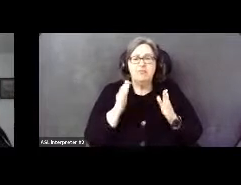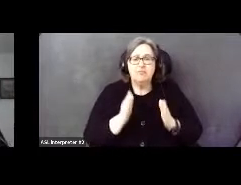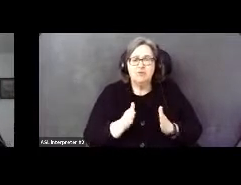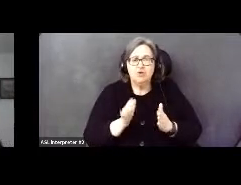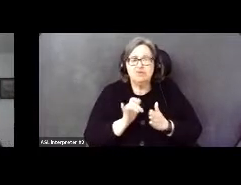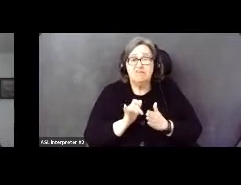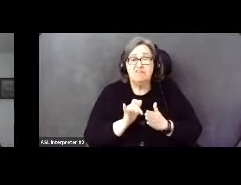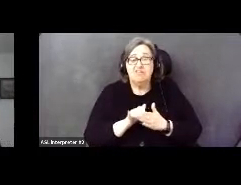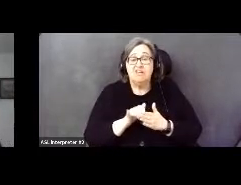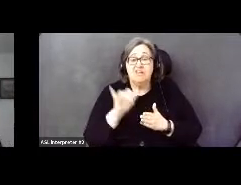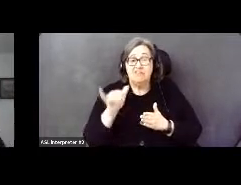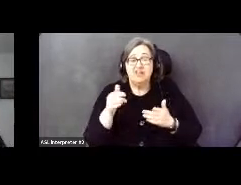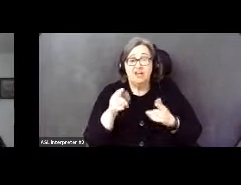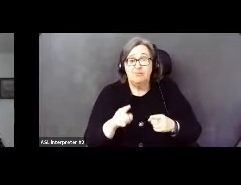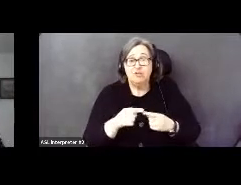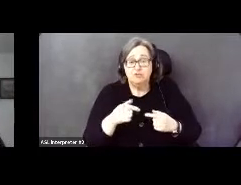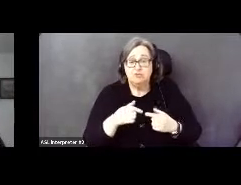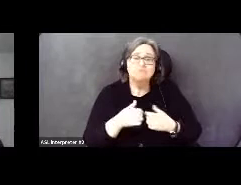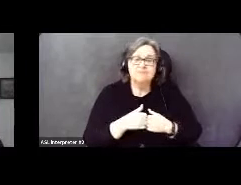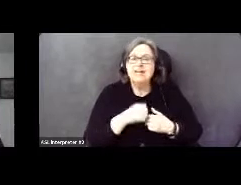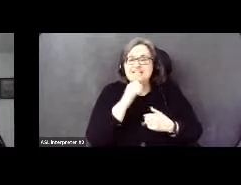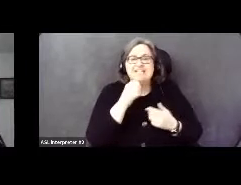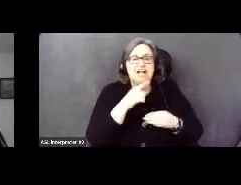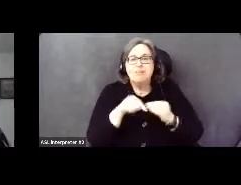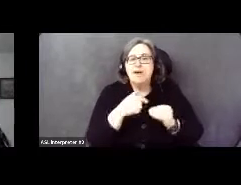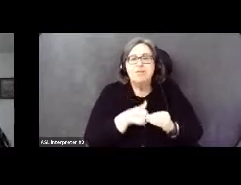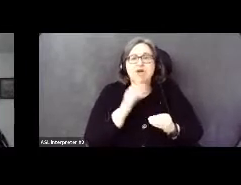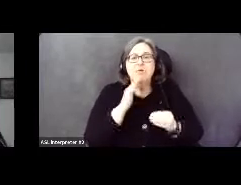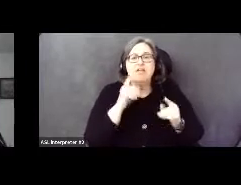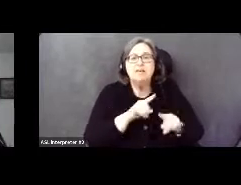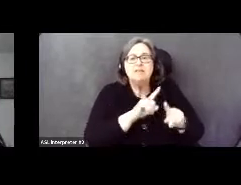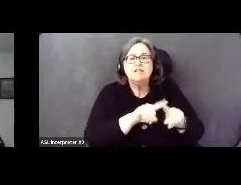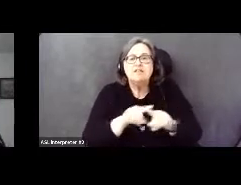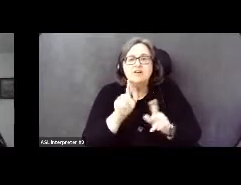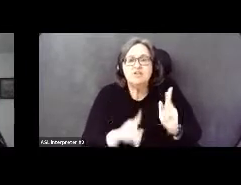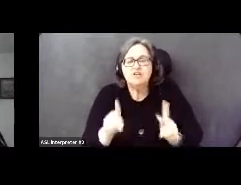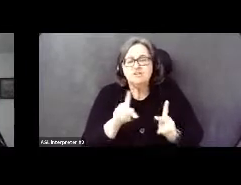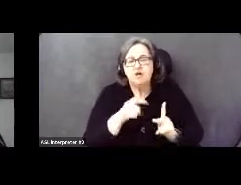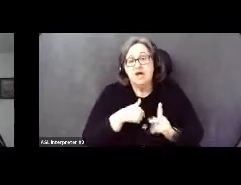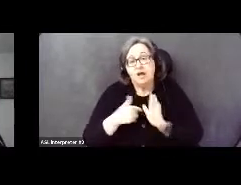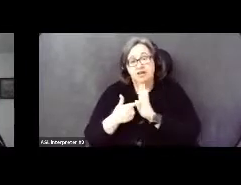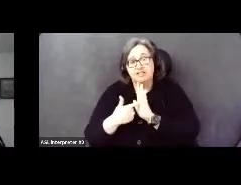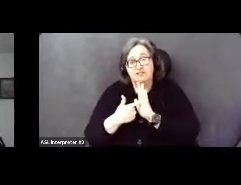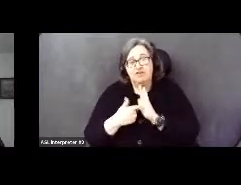happened to. This is not about me. This is about this happens to individuals. While an example and I testify to the legislature